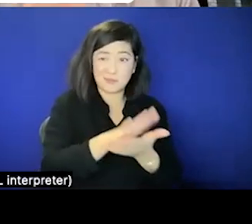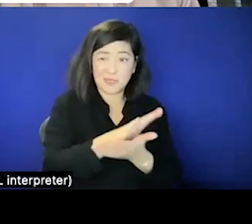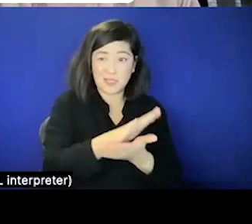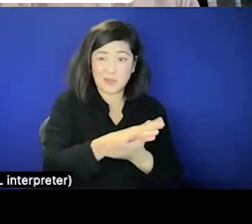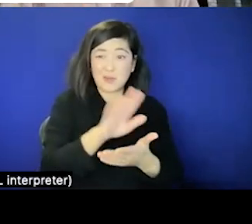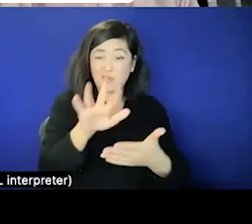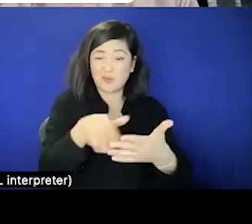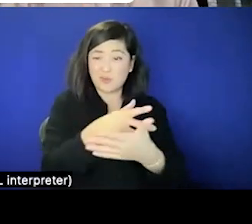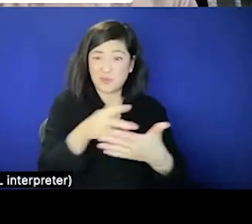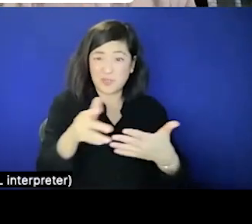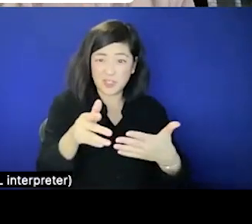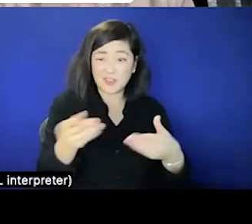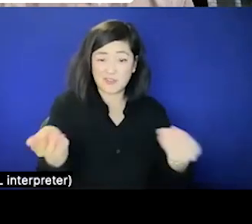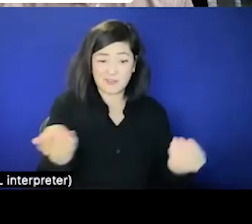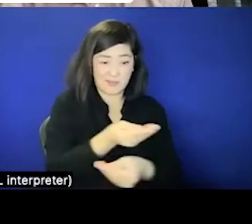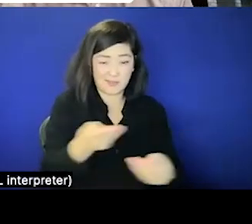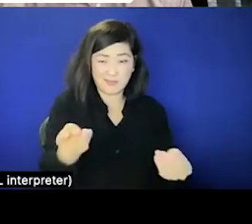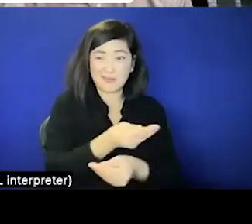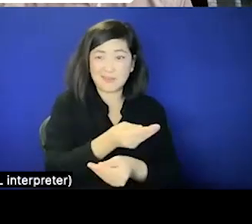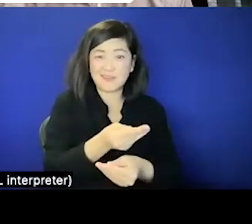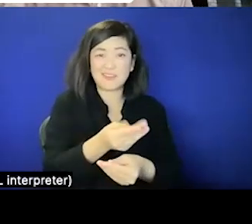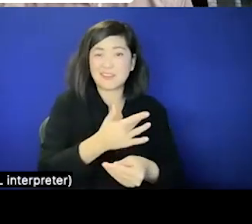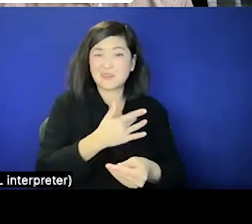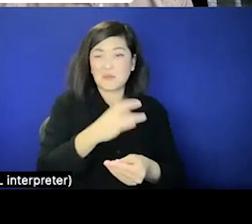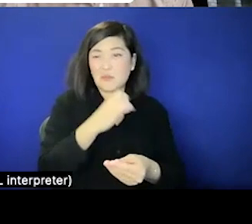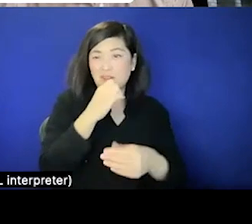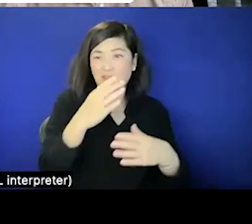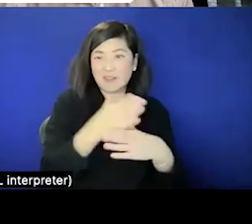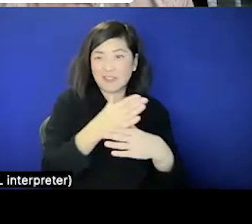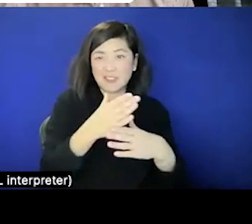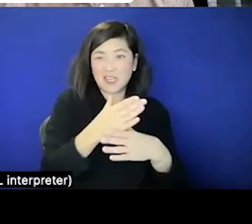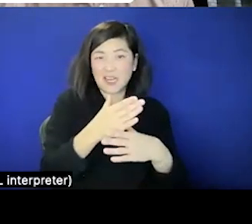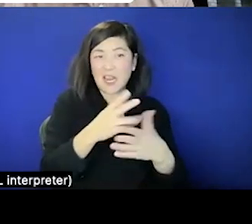particularly if they're not shared, that information is siloed within an